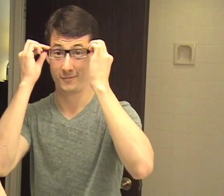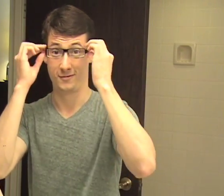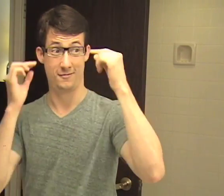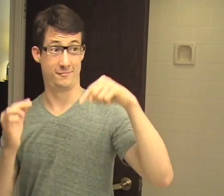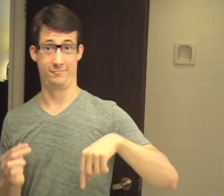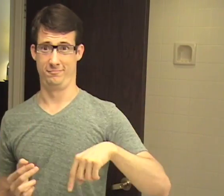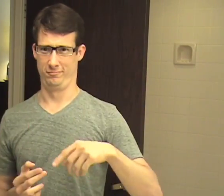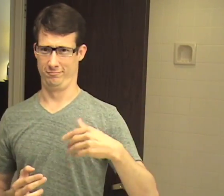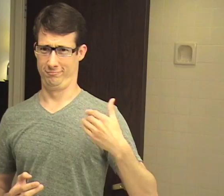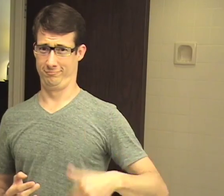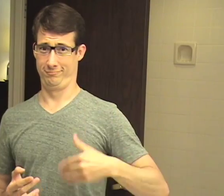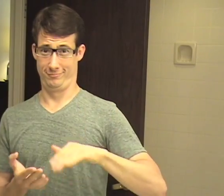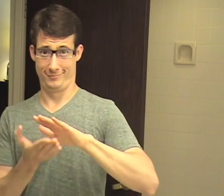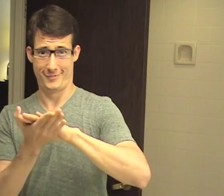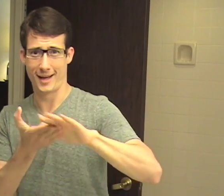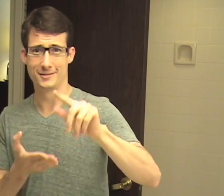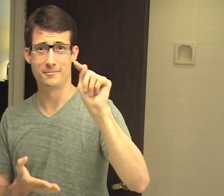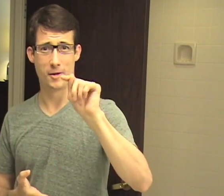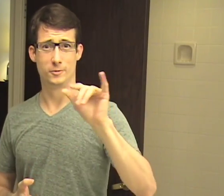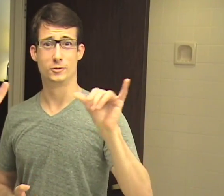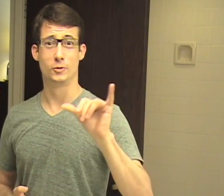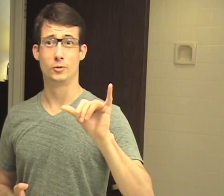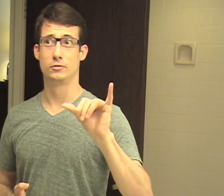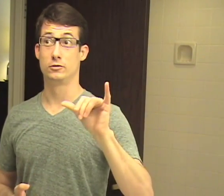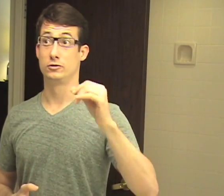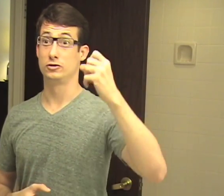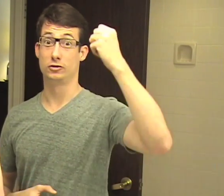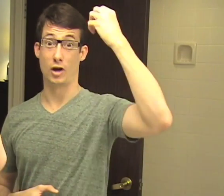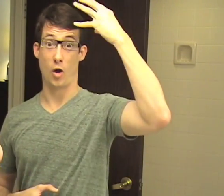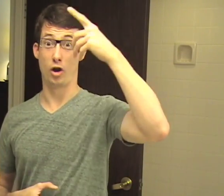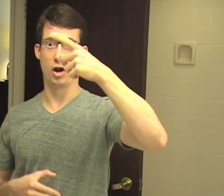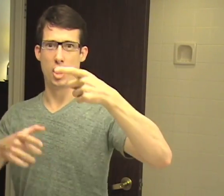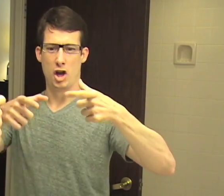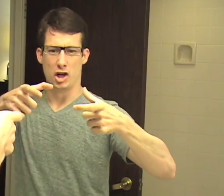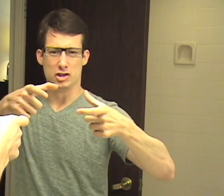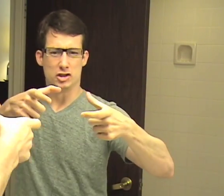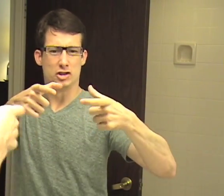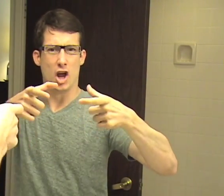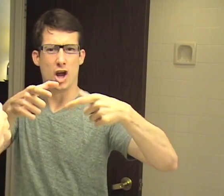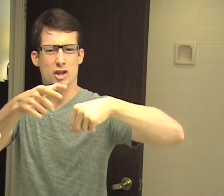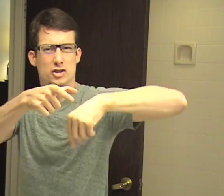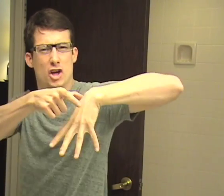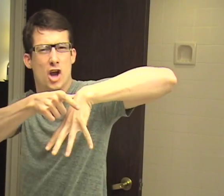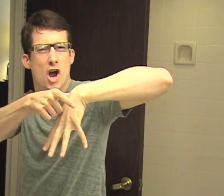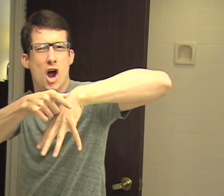This bathroom is really nice as well - it has a huge shower head!